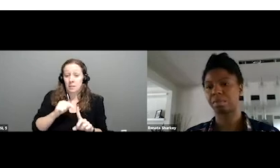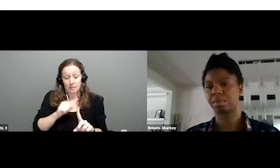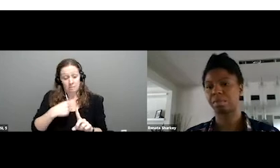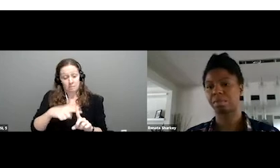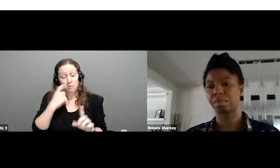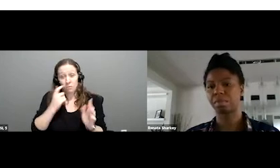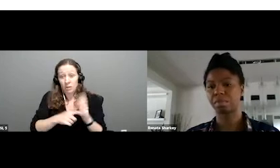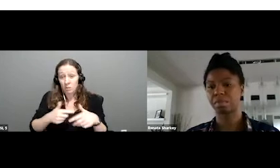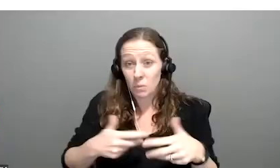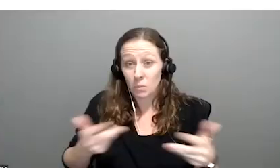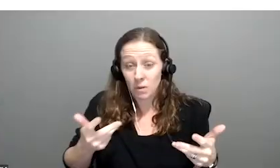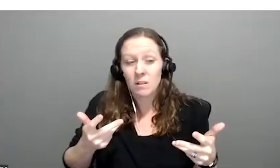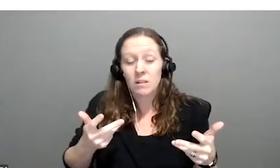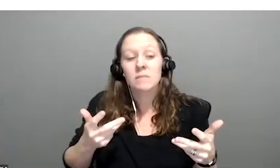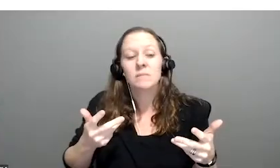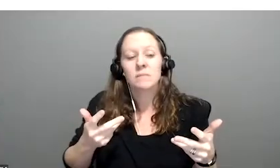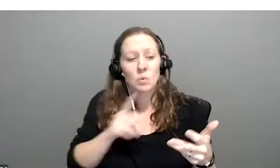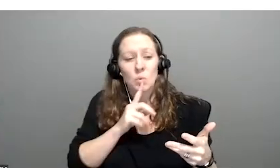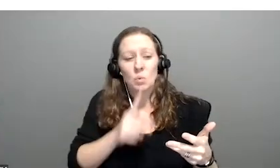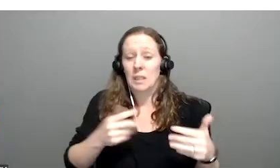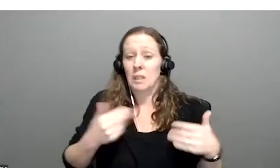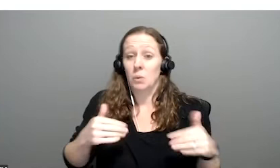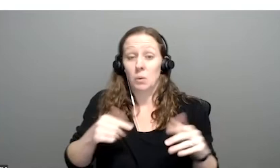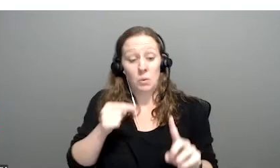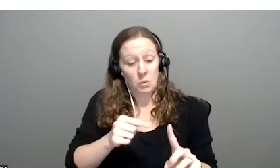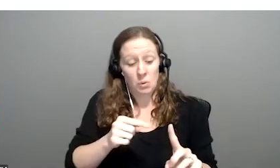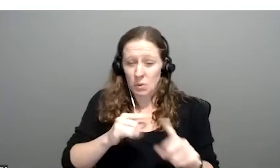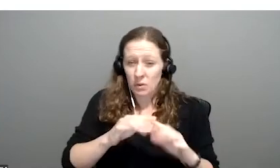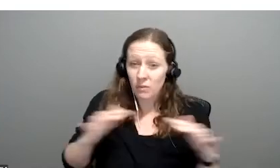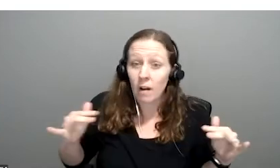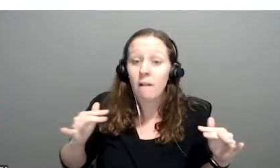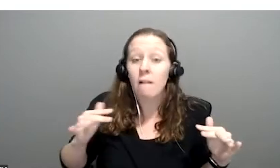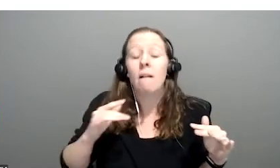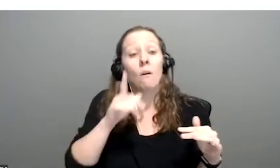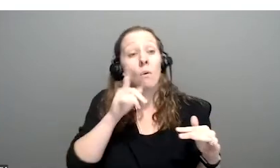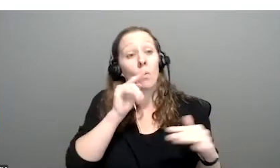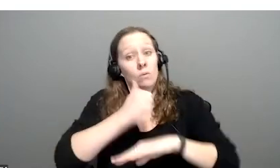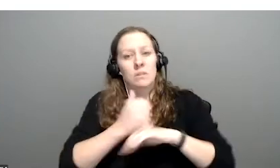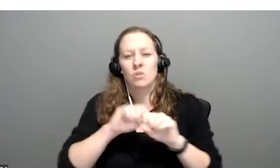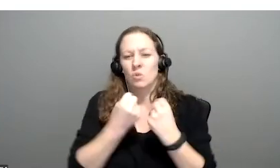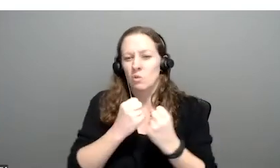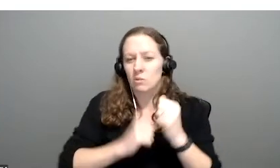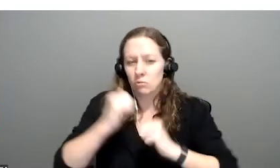factors are dynamic and are socially constructed. These identity factors do not operate in isolation